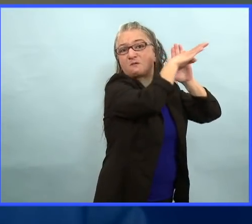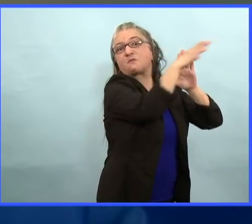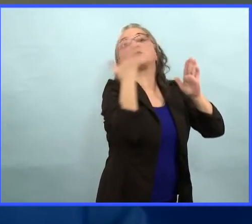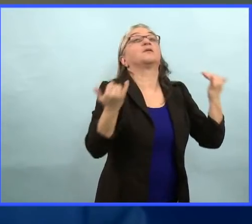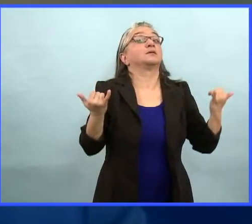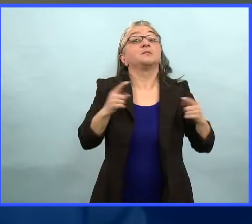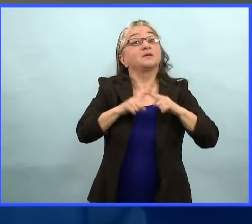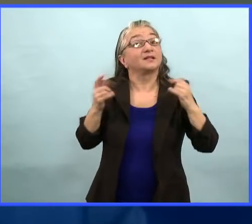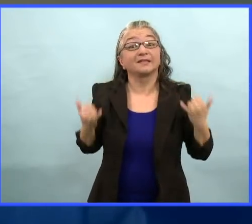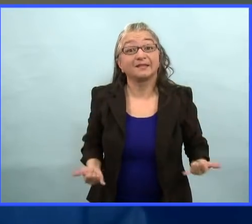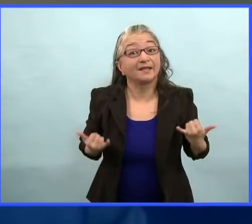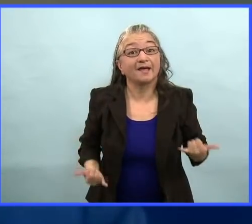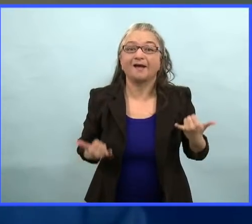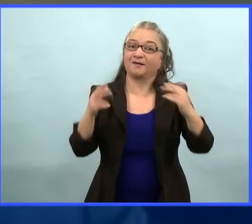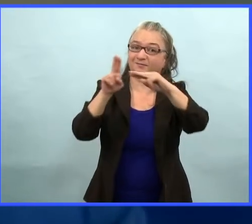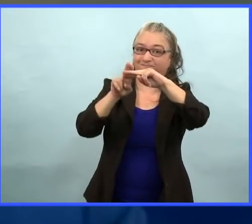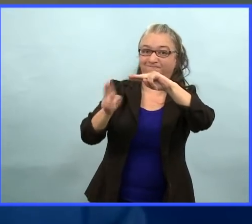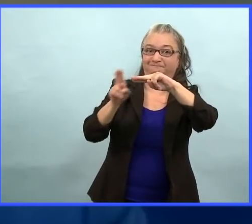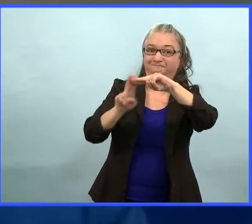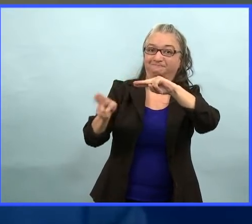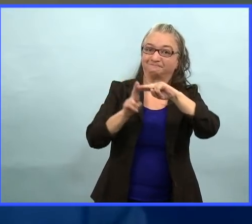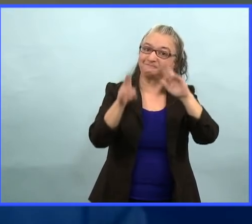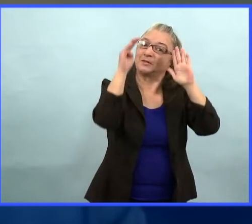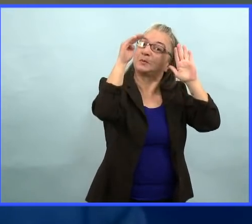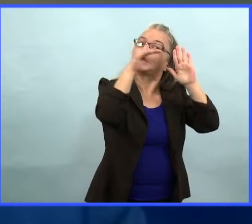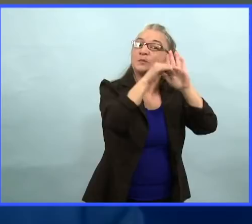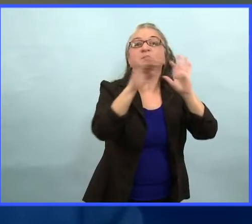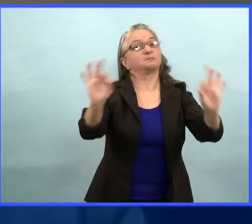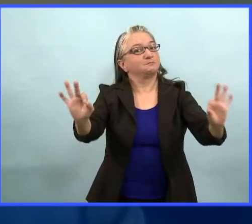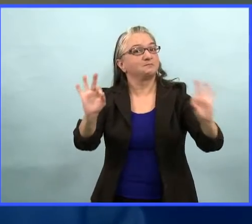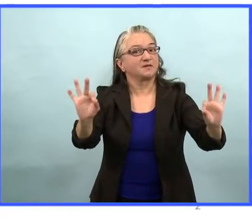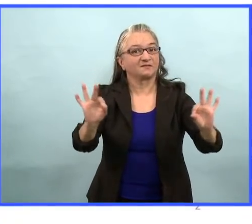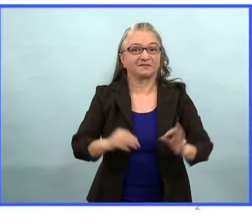and while new new coveted missions to icu are still higher than we'd like